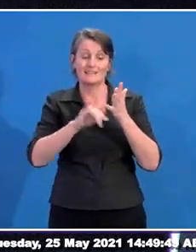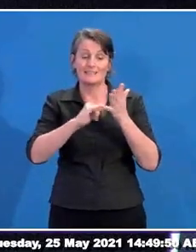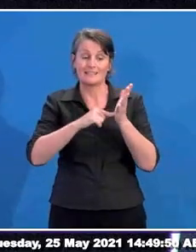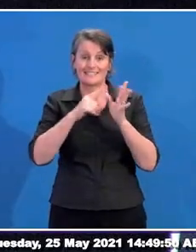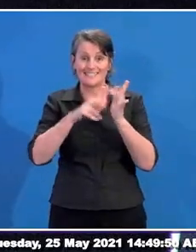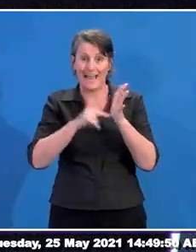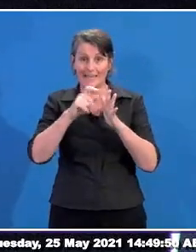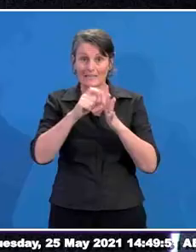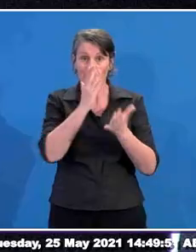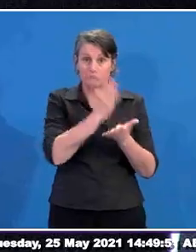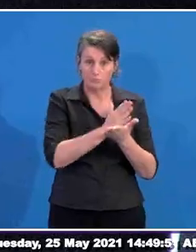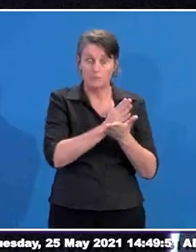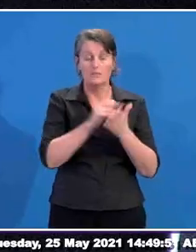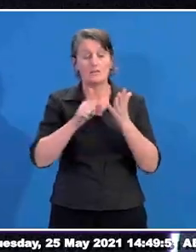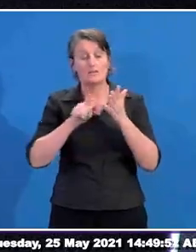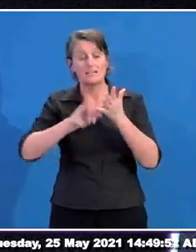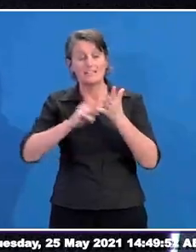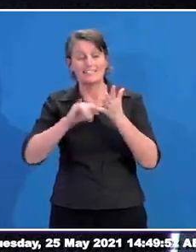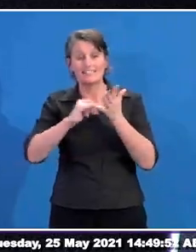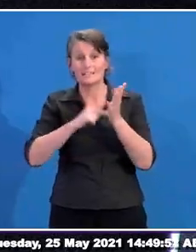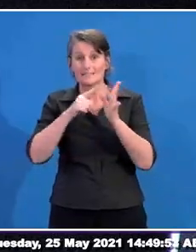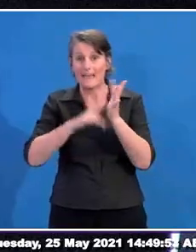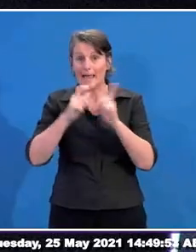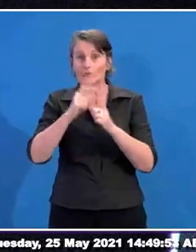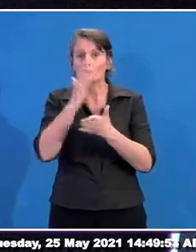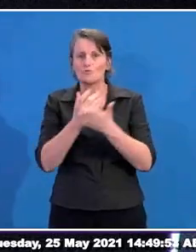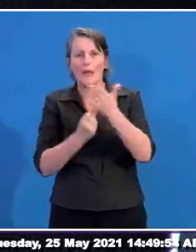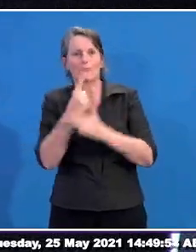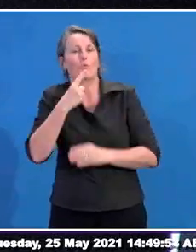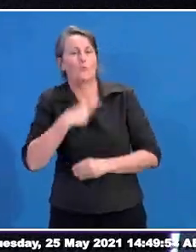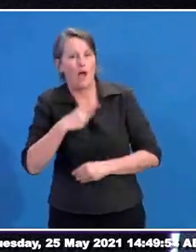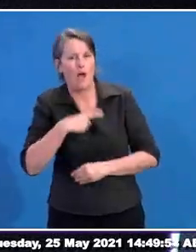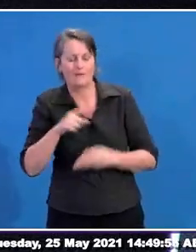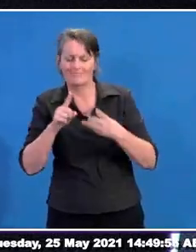sustained or unable to make a finding.